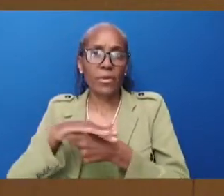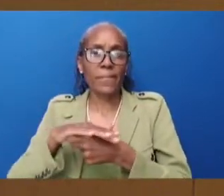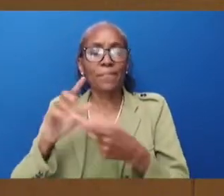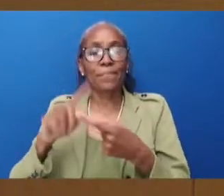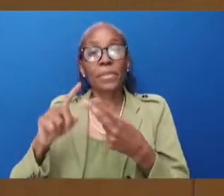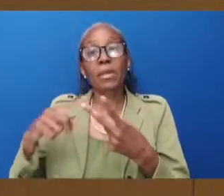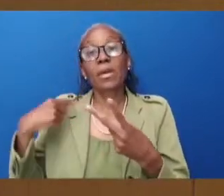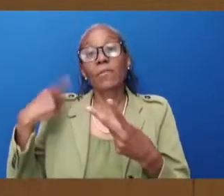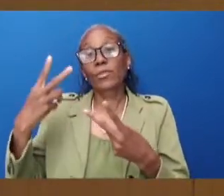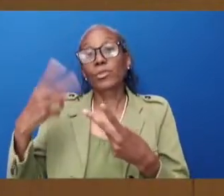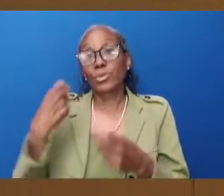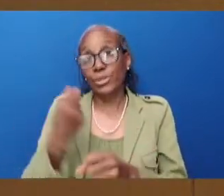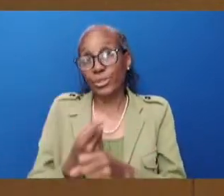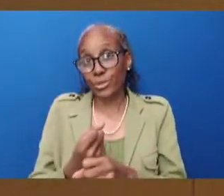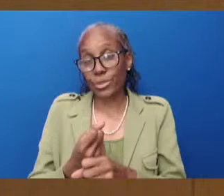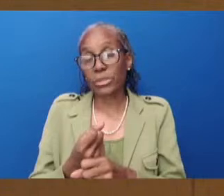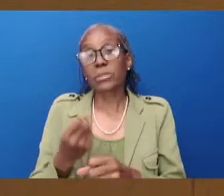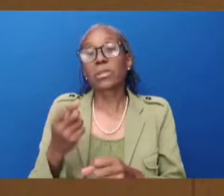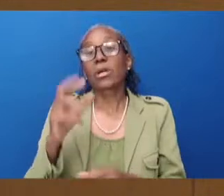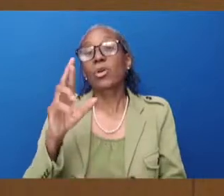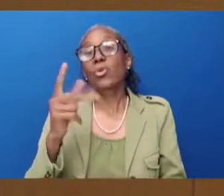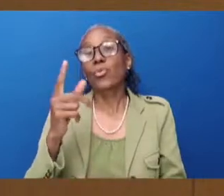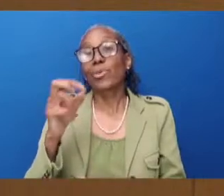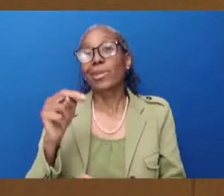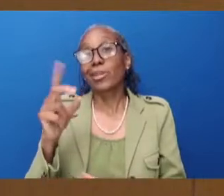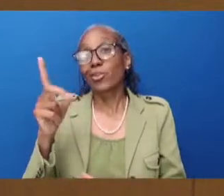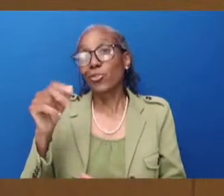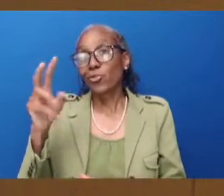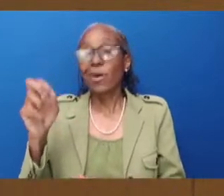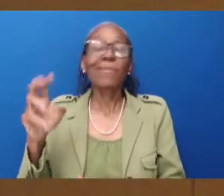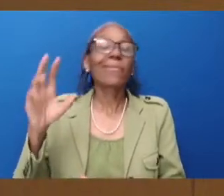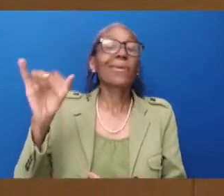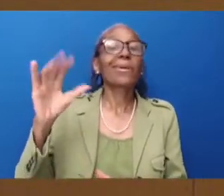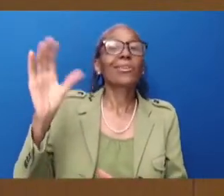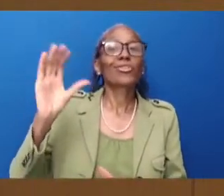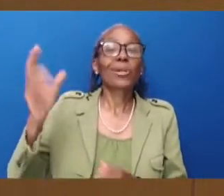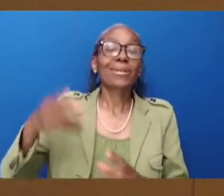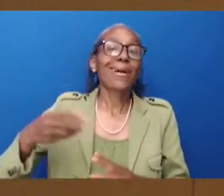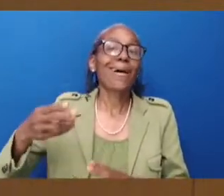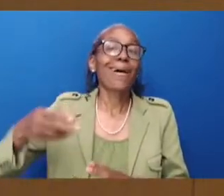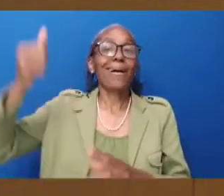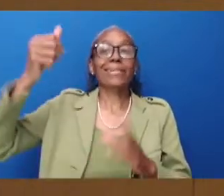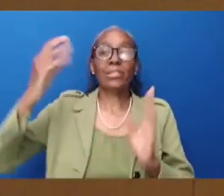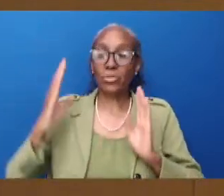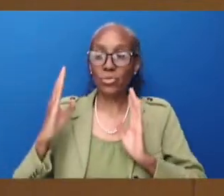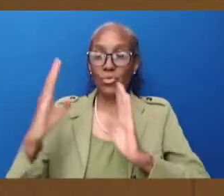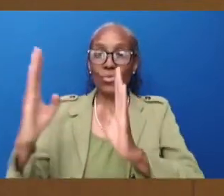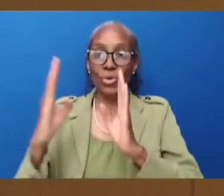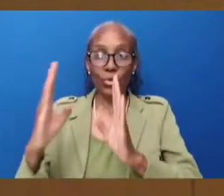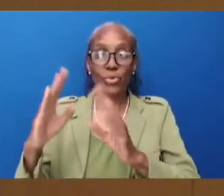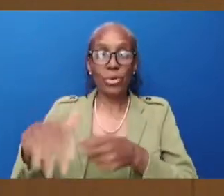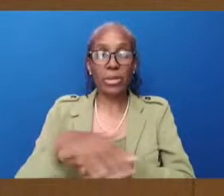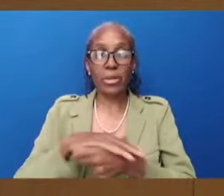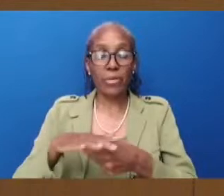INCIDENTS WERE REPORTED IN THIS AREA.